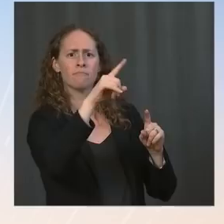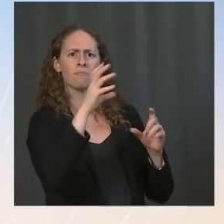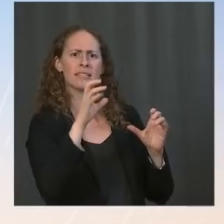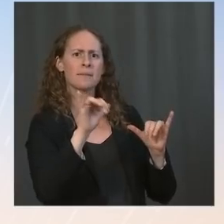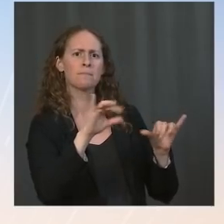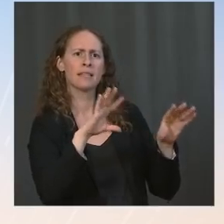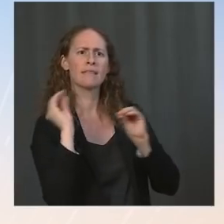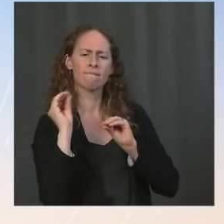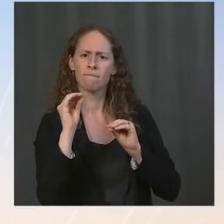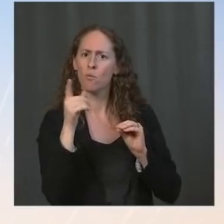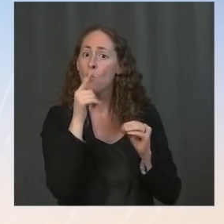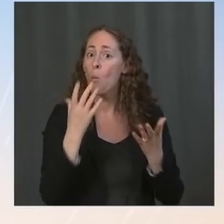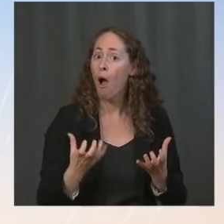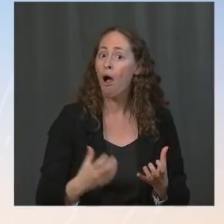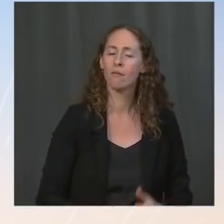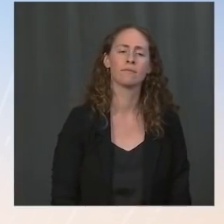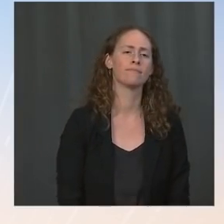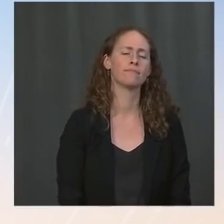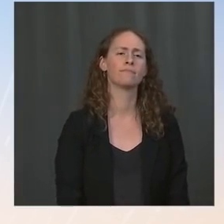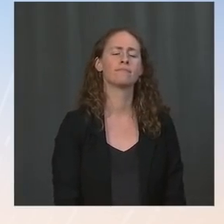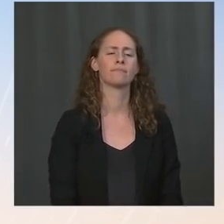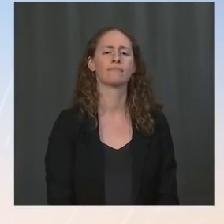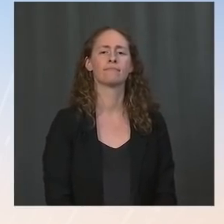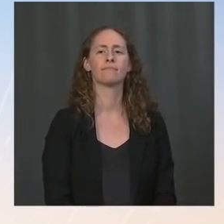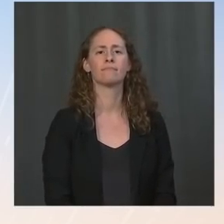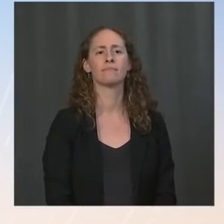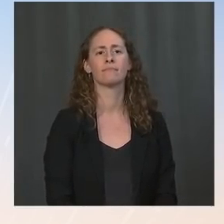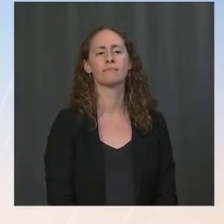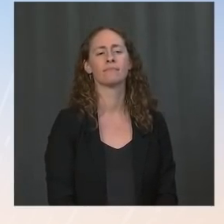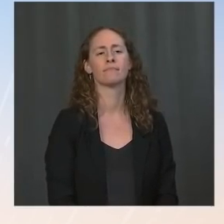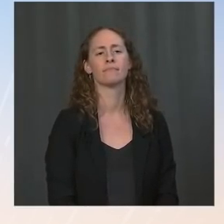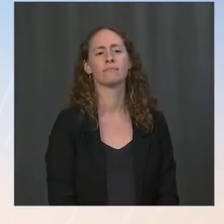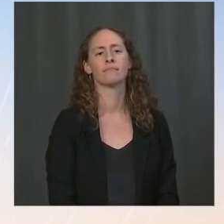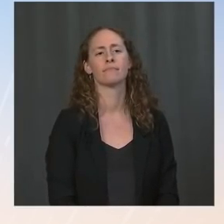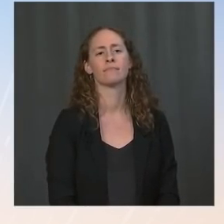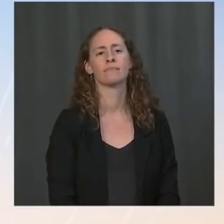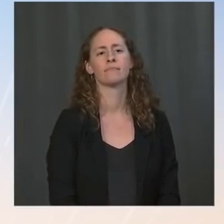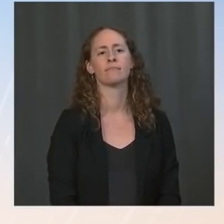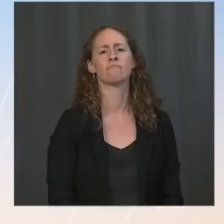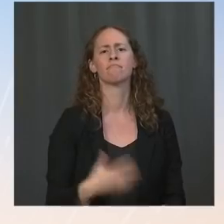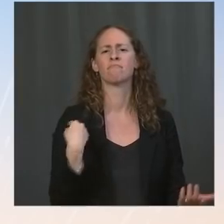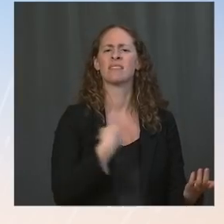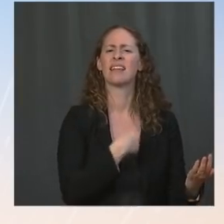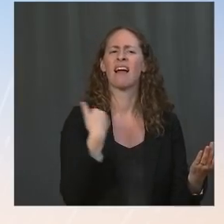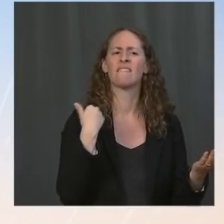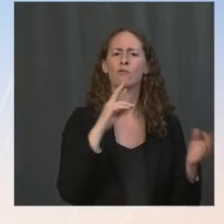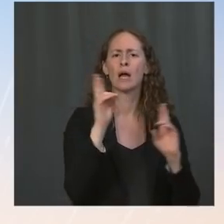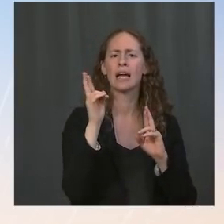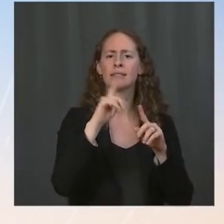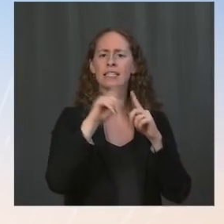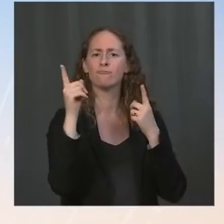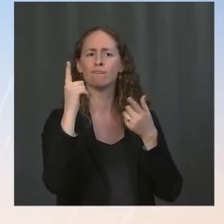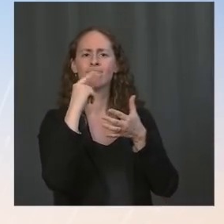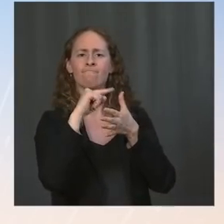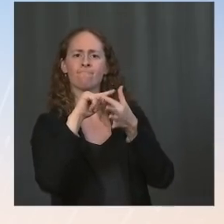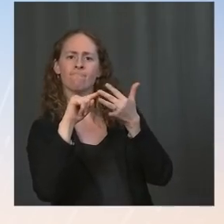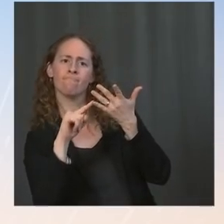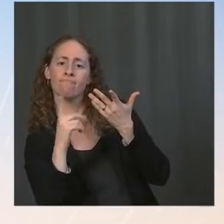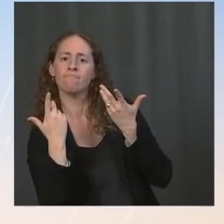that are ongoing that I expect we'll give you updates on as details are finalized. First, on the diplomatic front, the Secretary of State has --